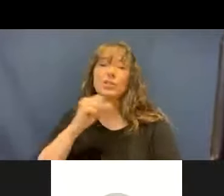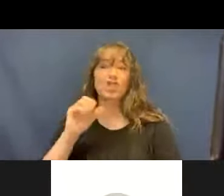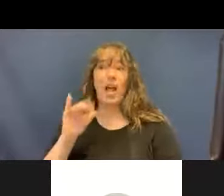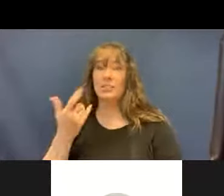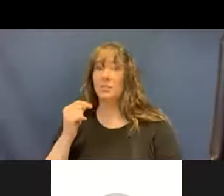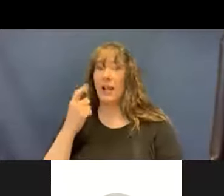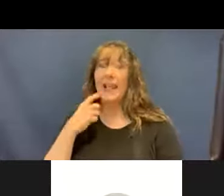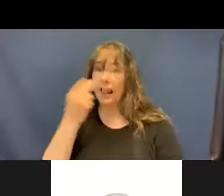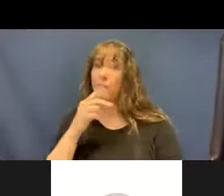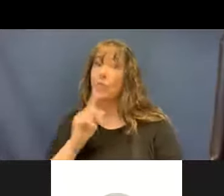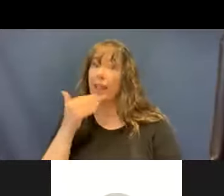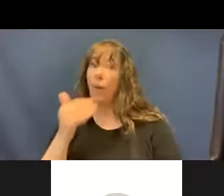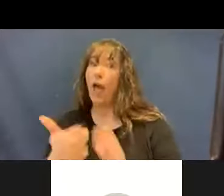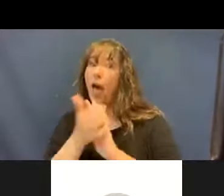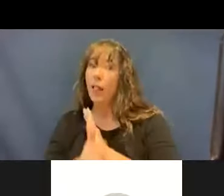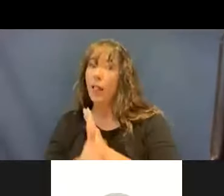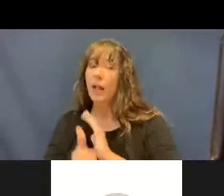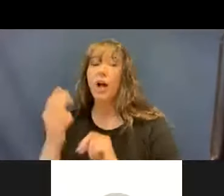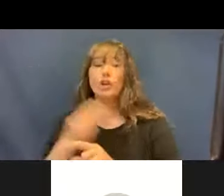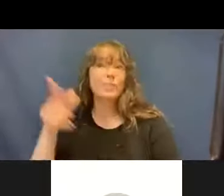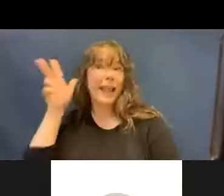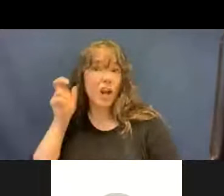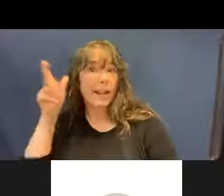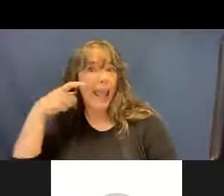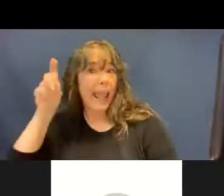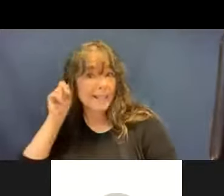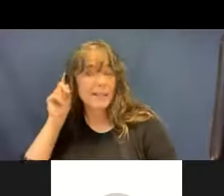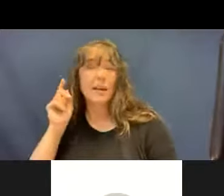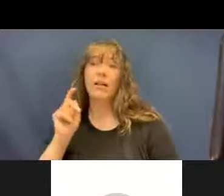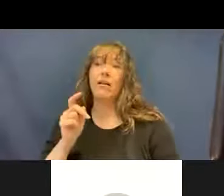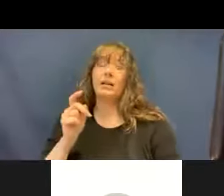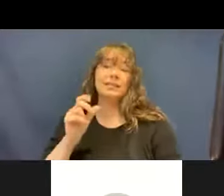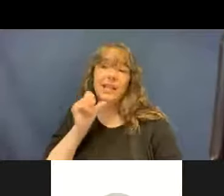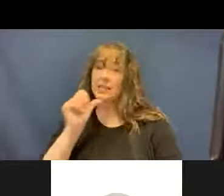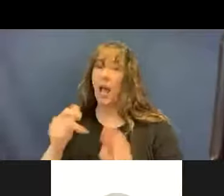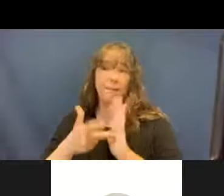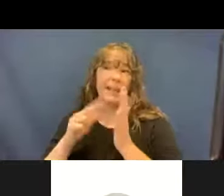really well, I use my hearing aids doesn't mean that I can understand you. My brain is